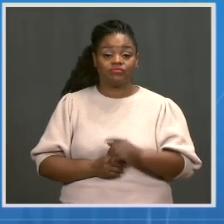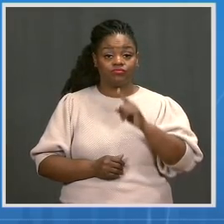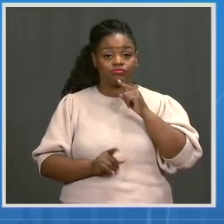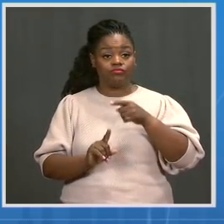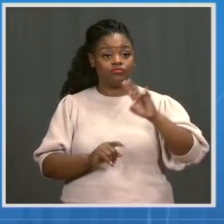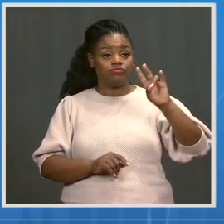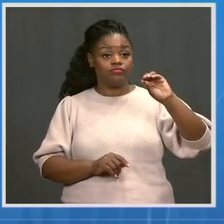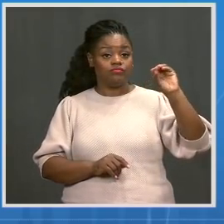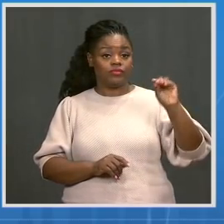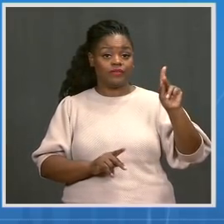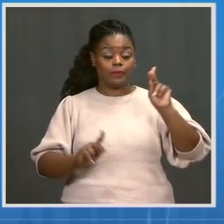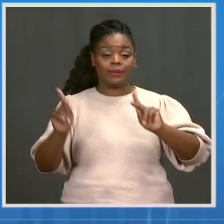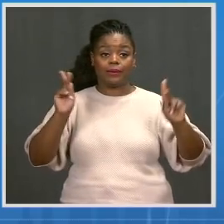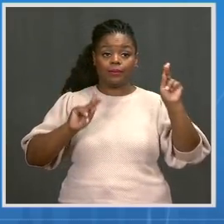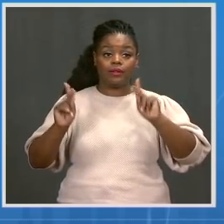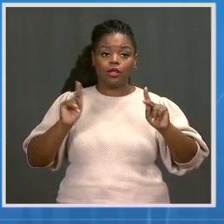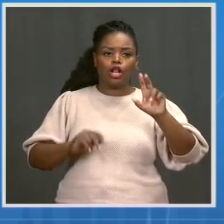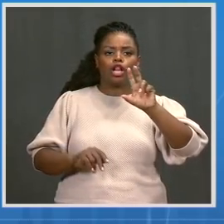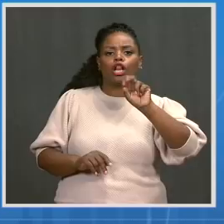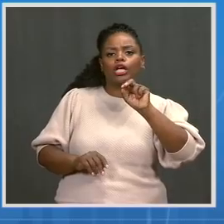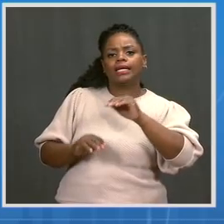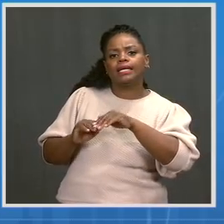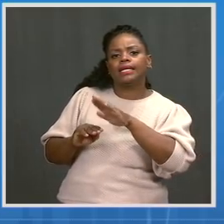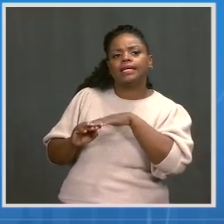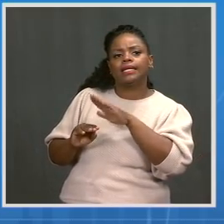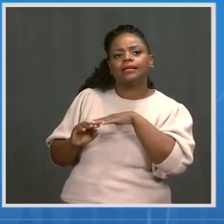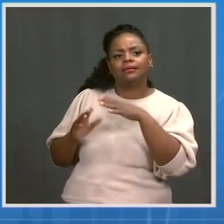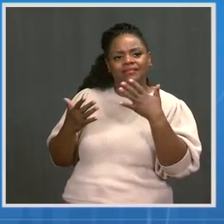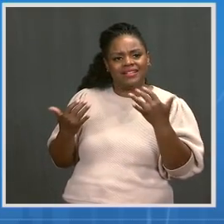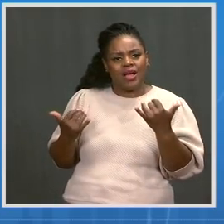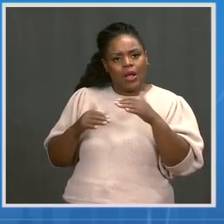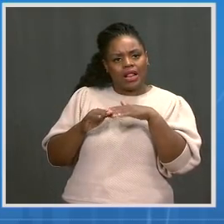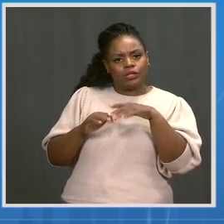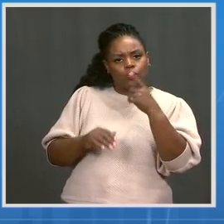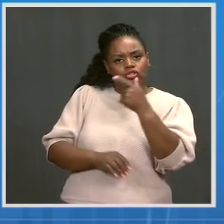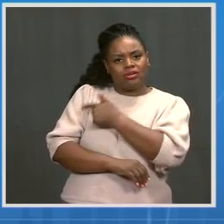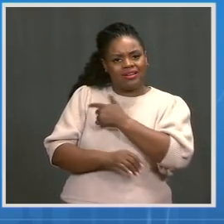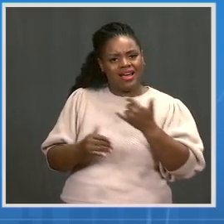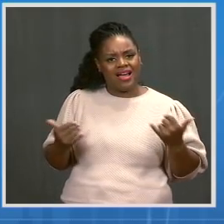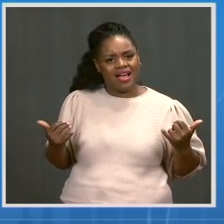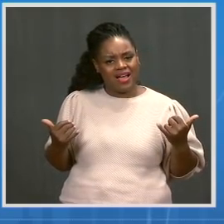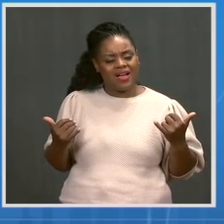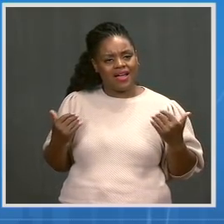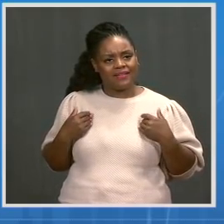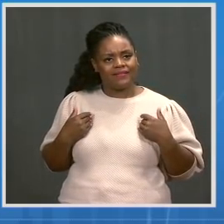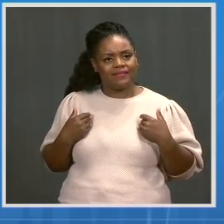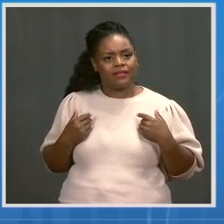already with at least one dose; with 54 percent of Americans -- adult Americans --